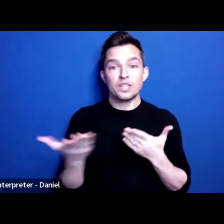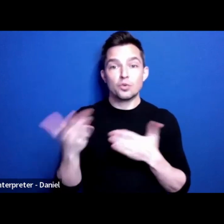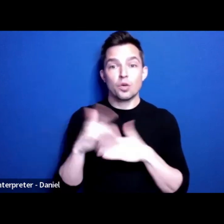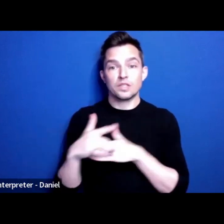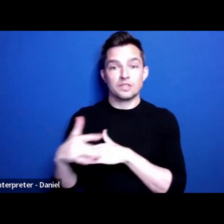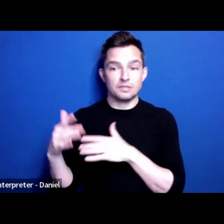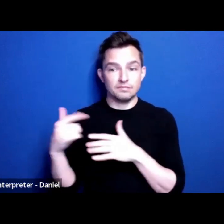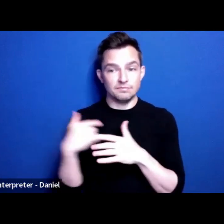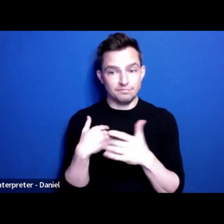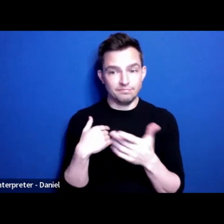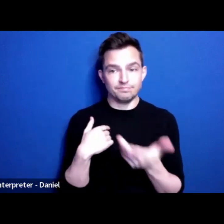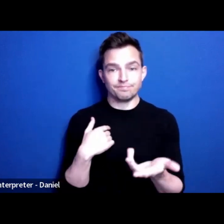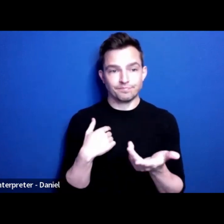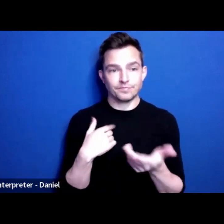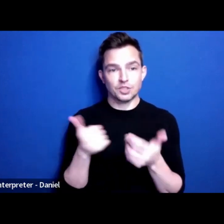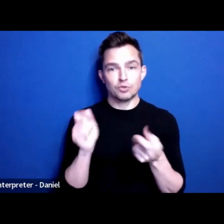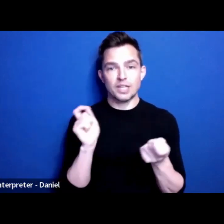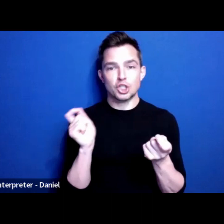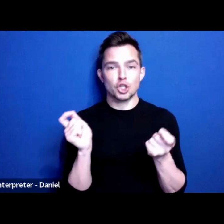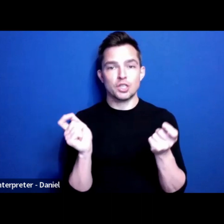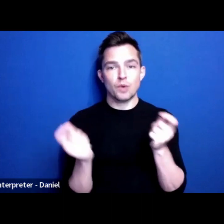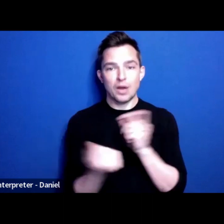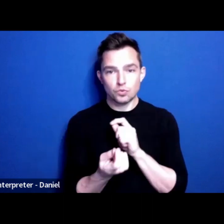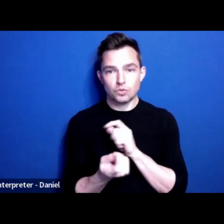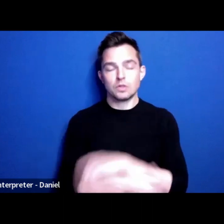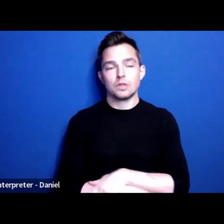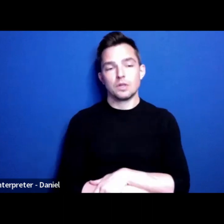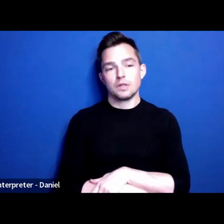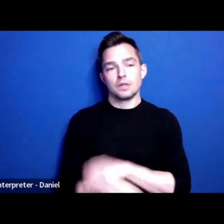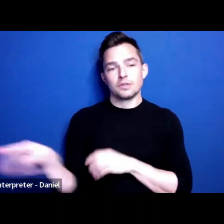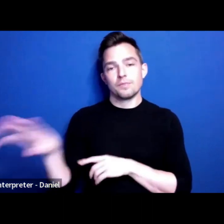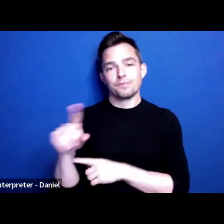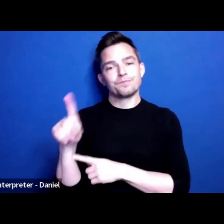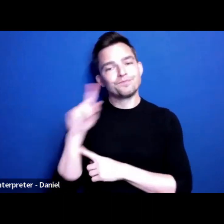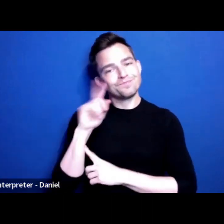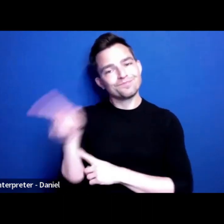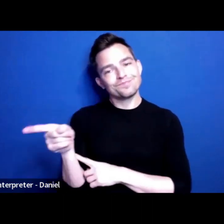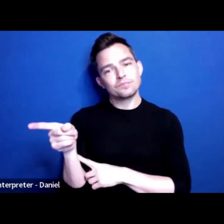go and try to turn this thing around. So they helped me with, I guess he was a person that helped. He was a social worker,